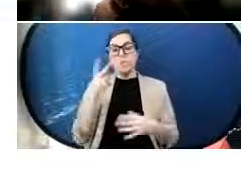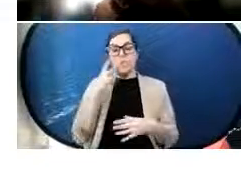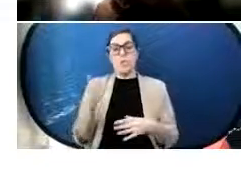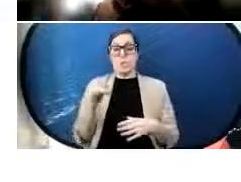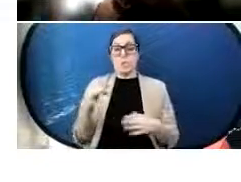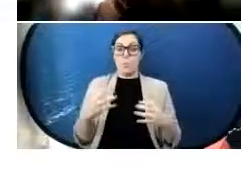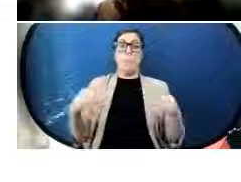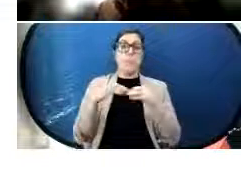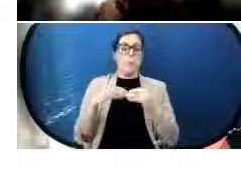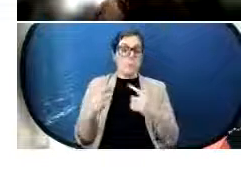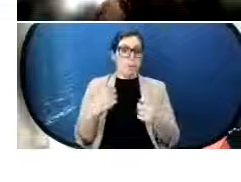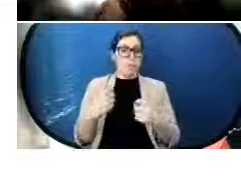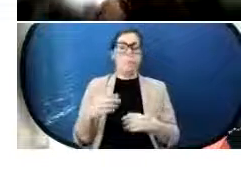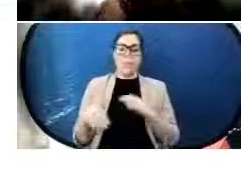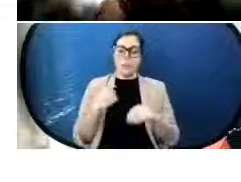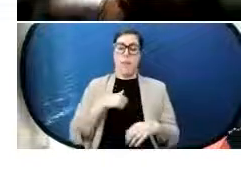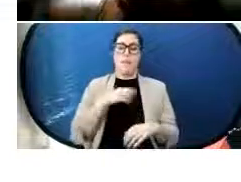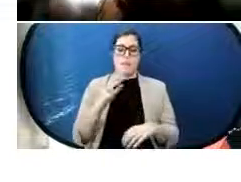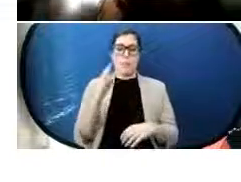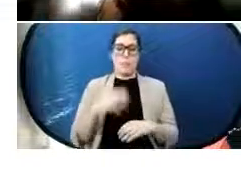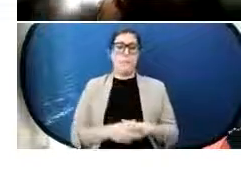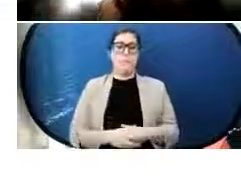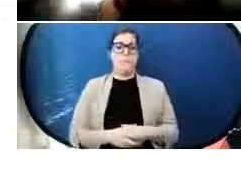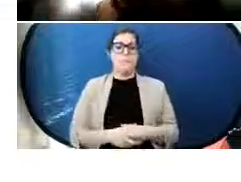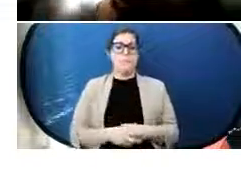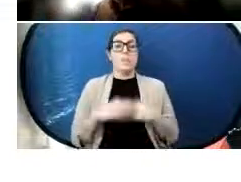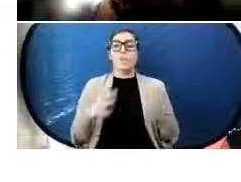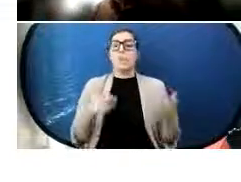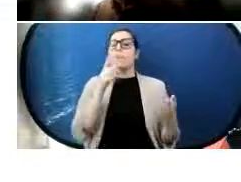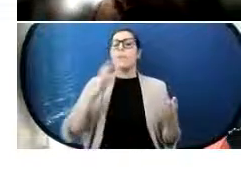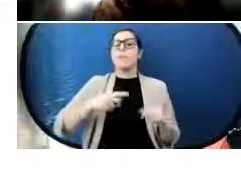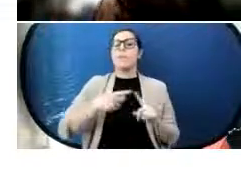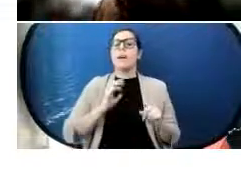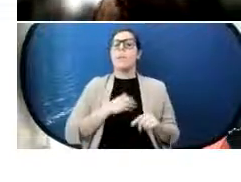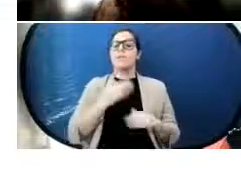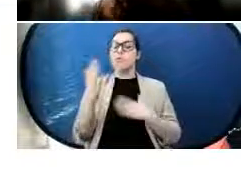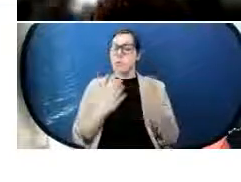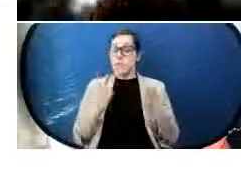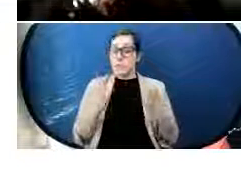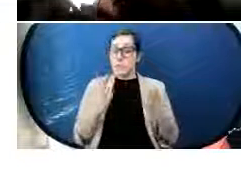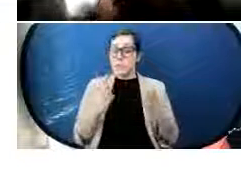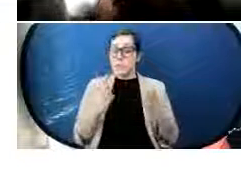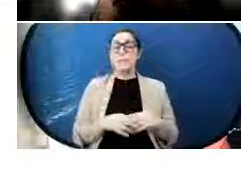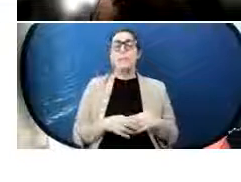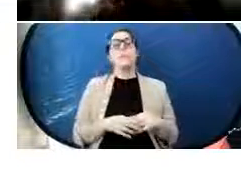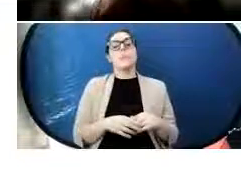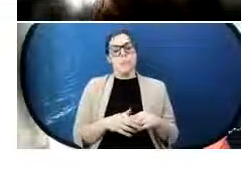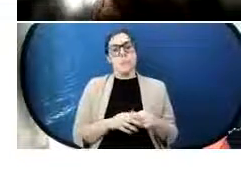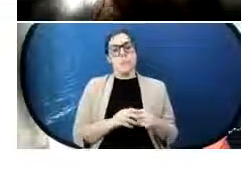email us at Clearinghouse@MIUSA.org. Who benefits from our services? It's large part professionals,